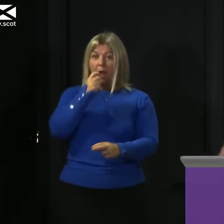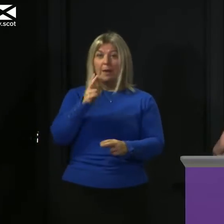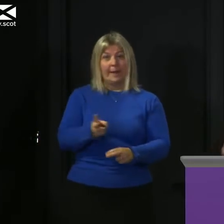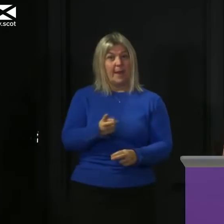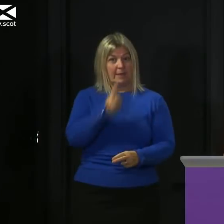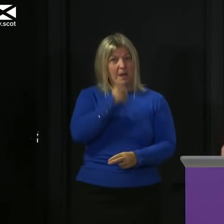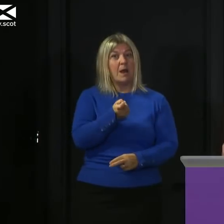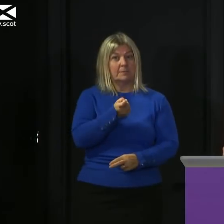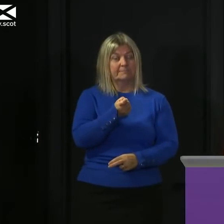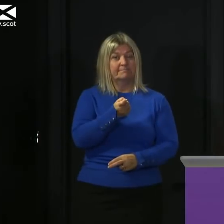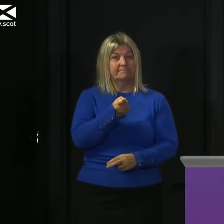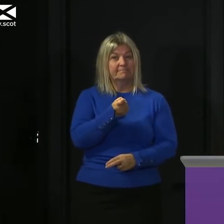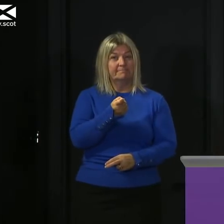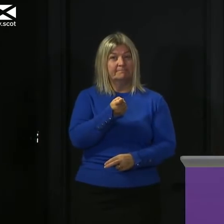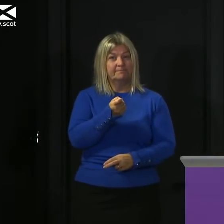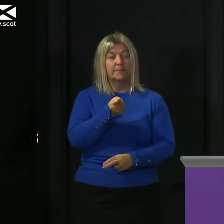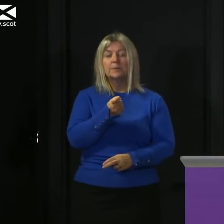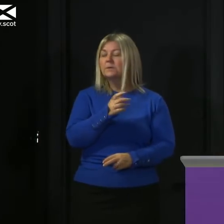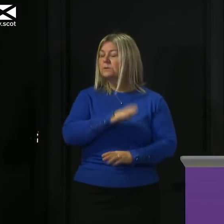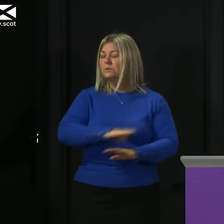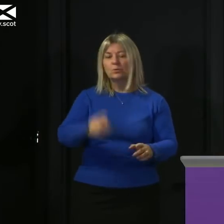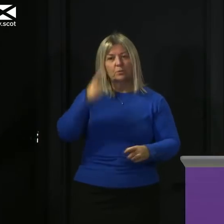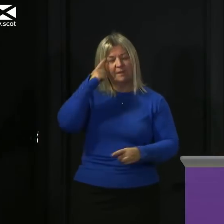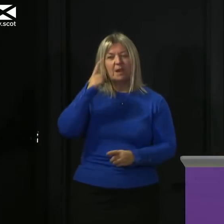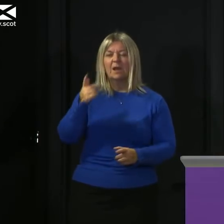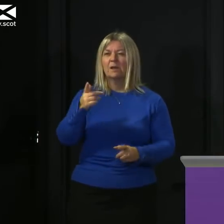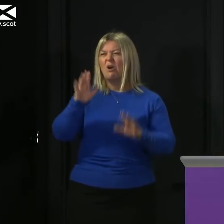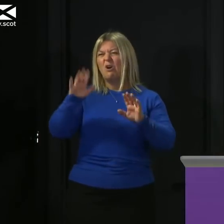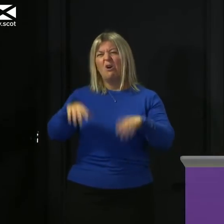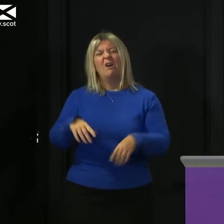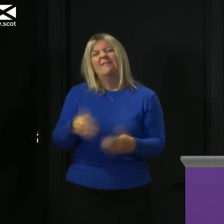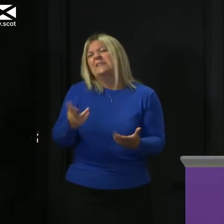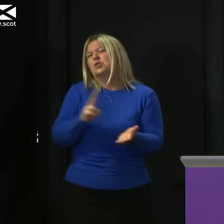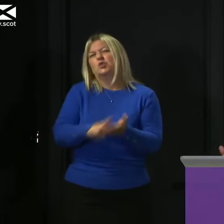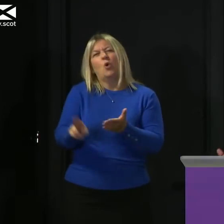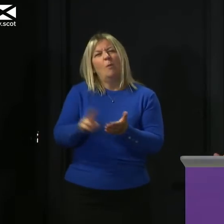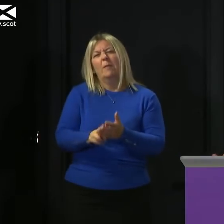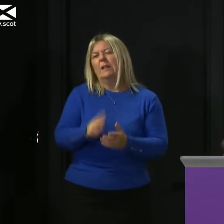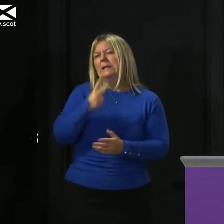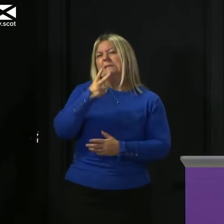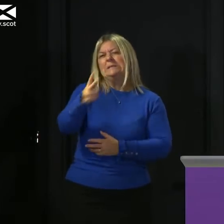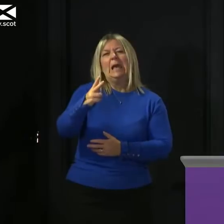we mustn't think that anything is inevitable. This is an infectious virus. It thrives when it gets